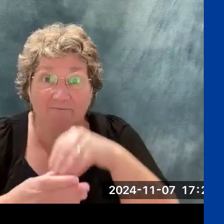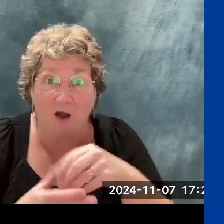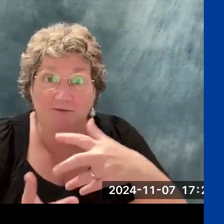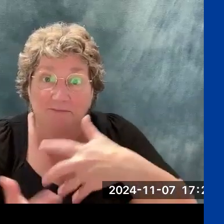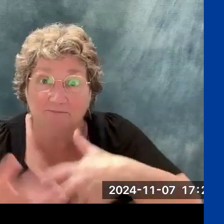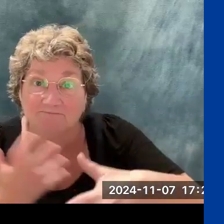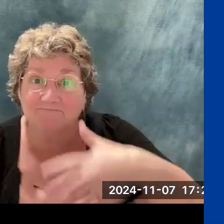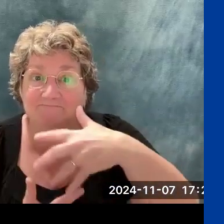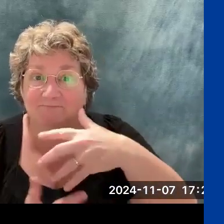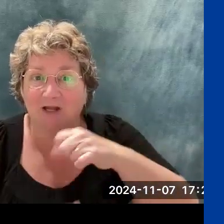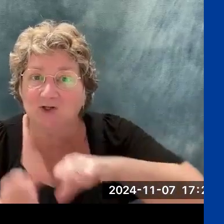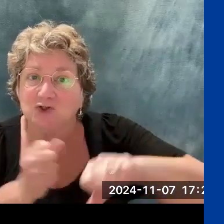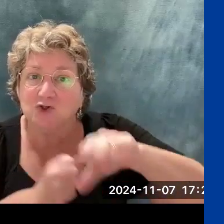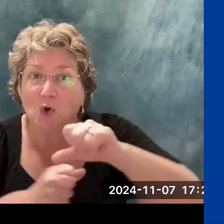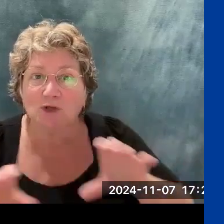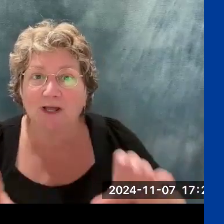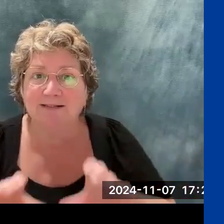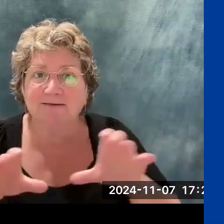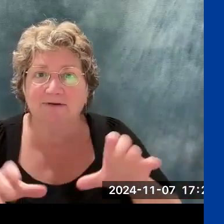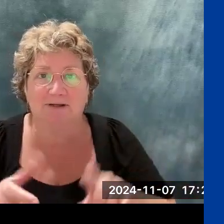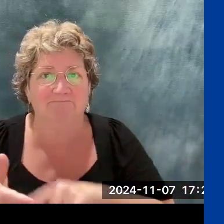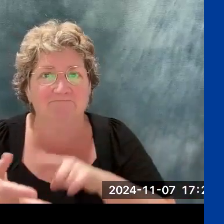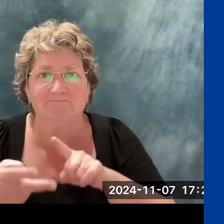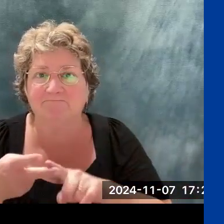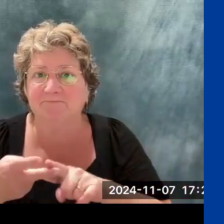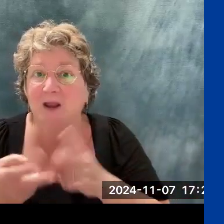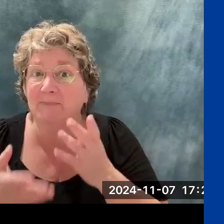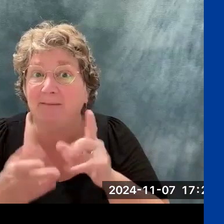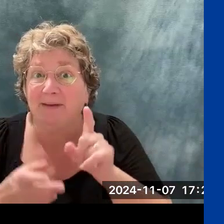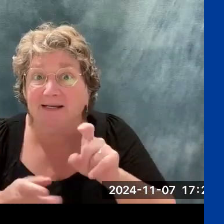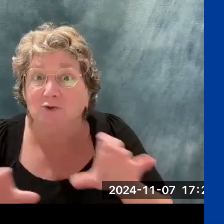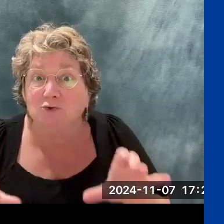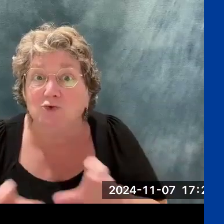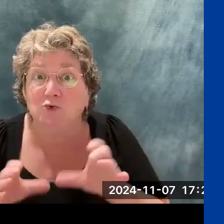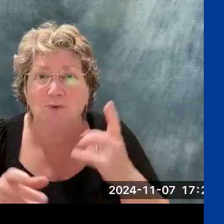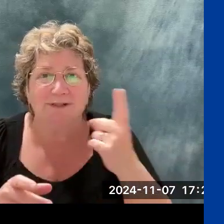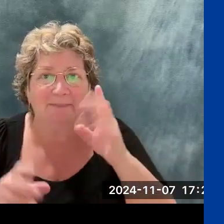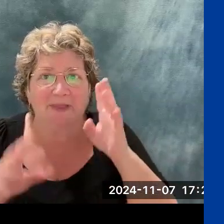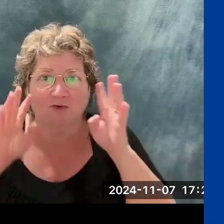And those might be something that they perceive as much more helpful. So really hearing from them.